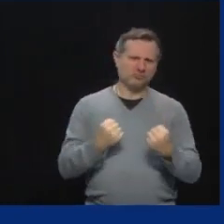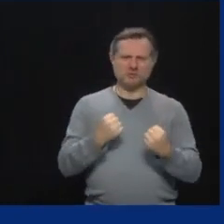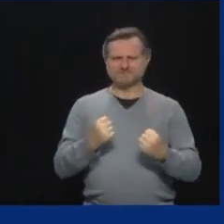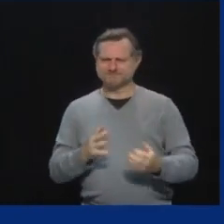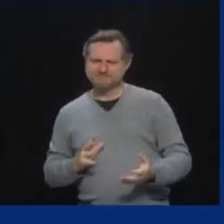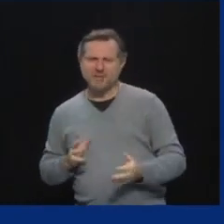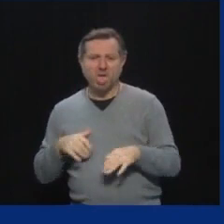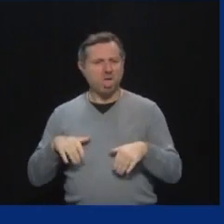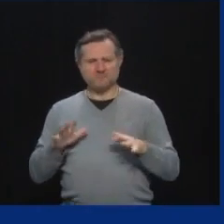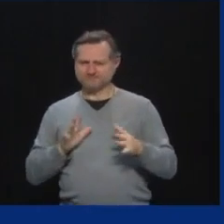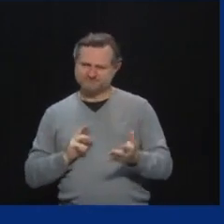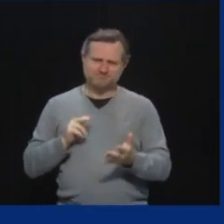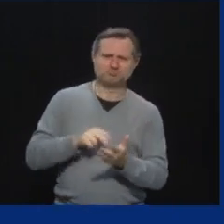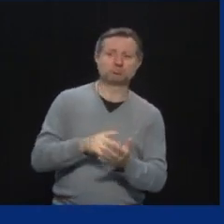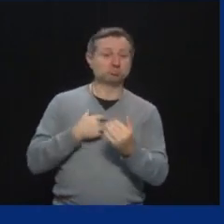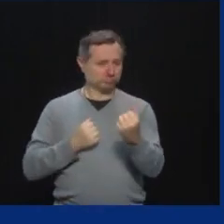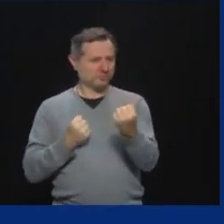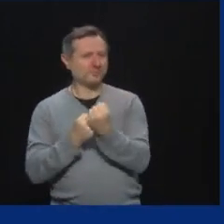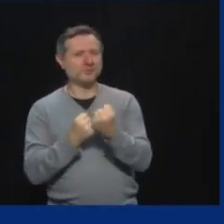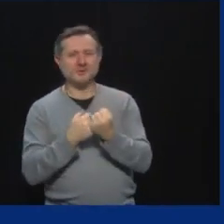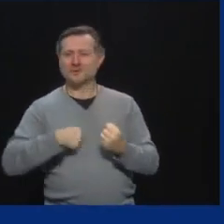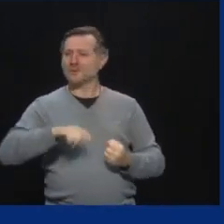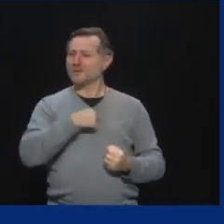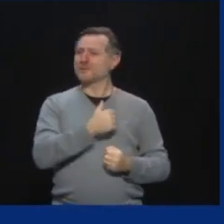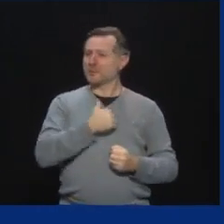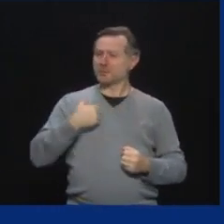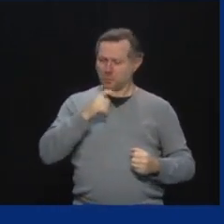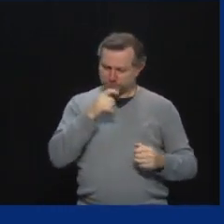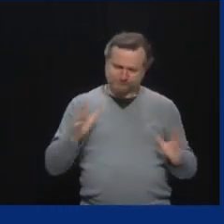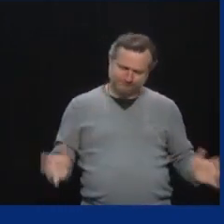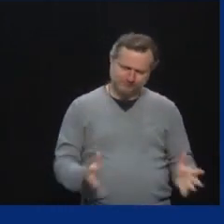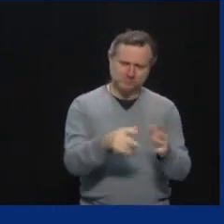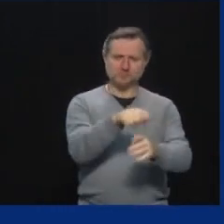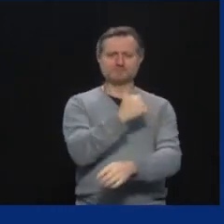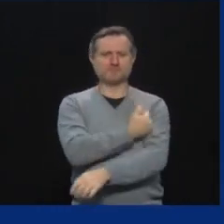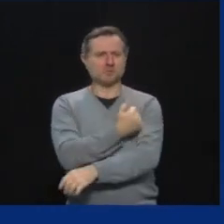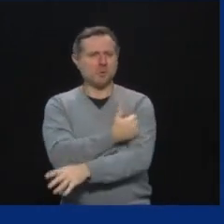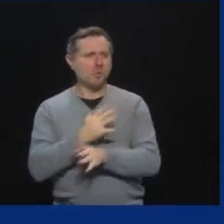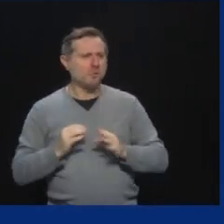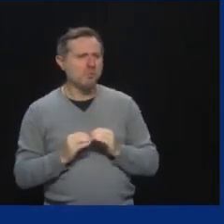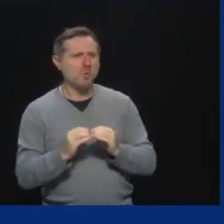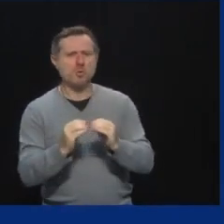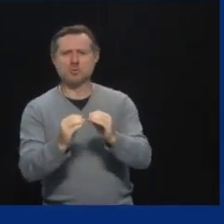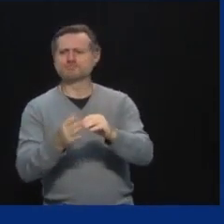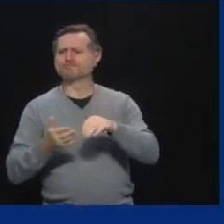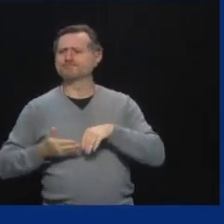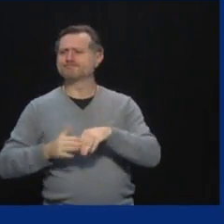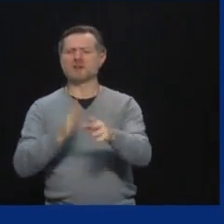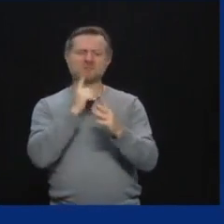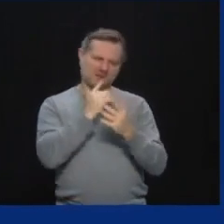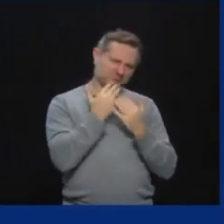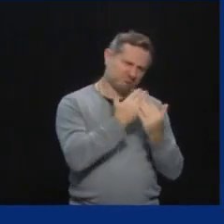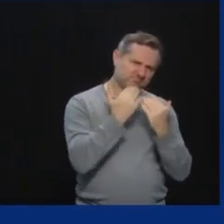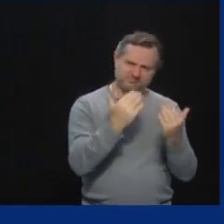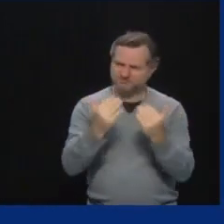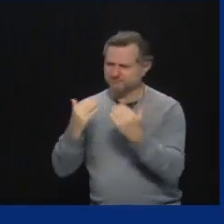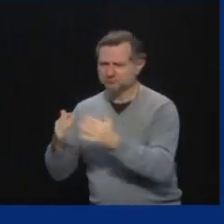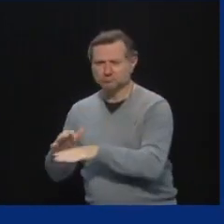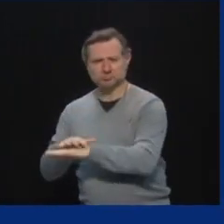to encourage others to follow suit. So thank you. I just want to convey my deep gratitude to all of you who did the right thing